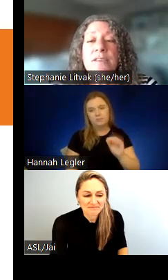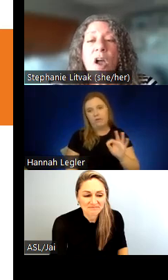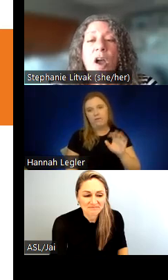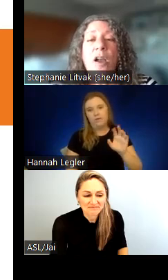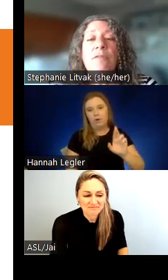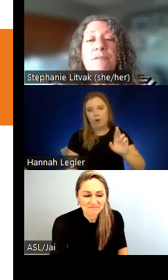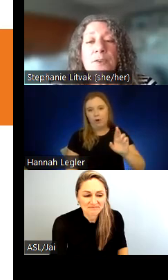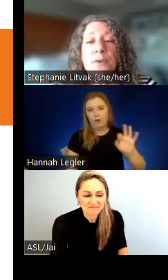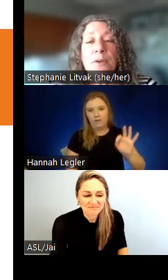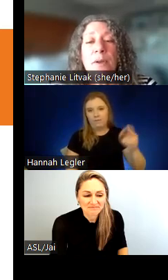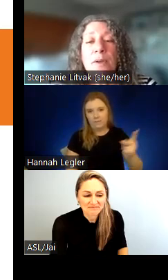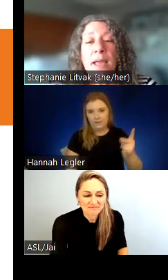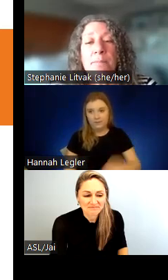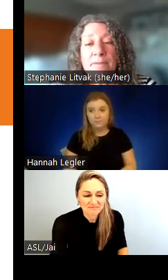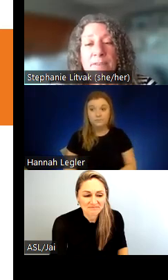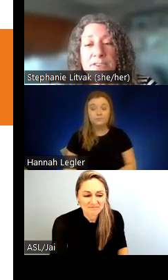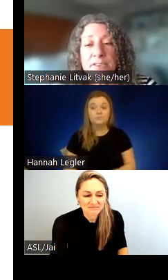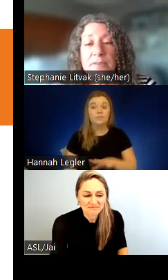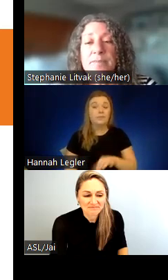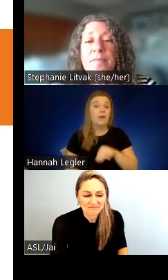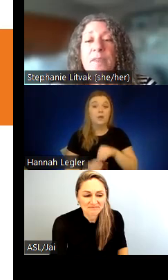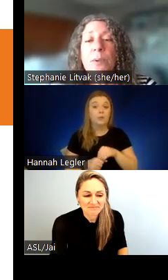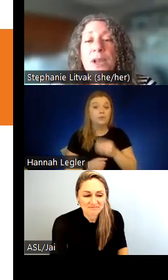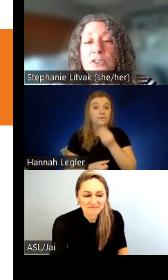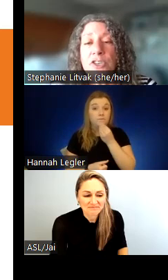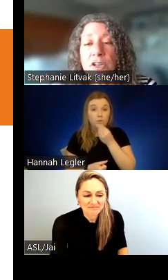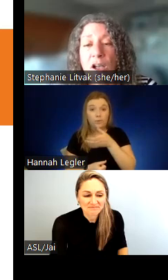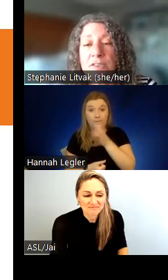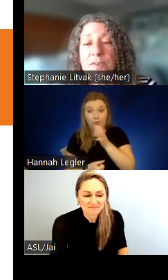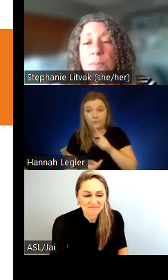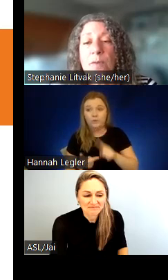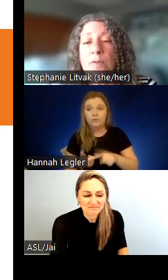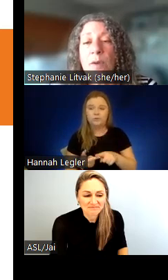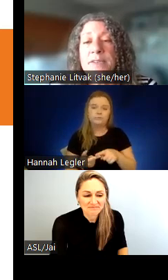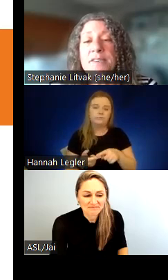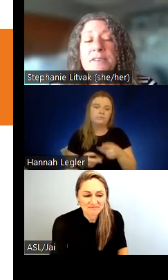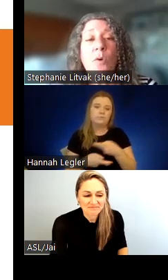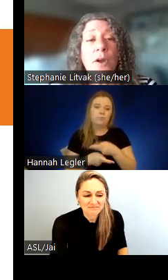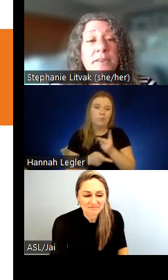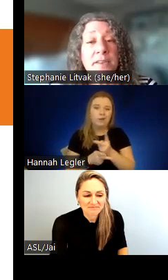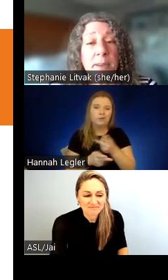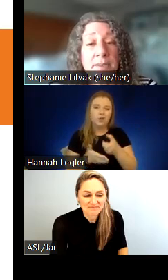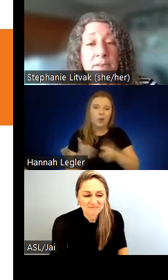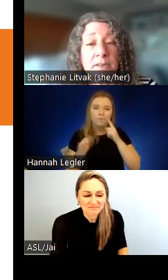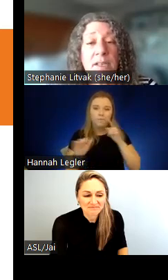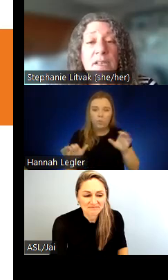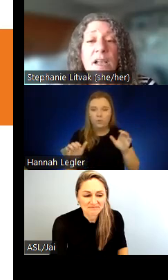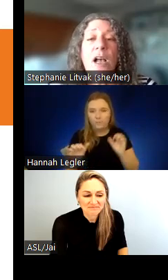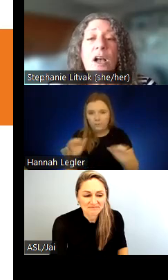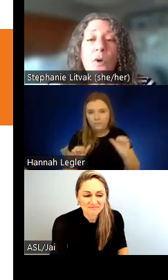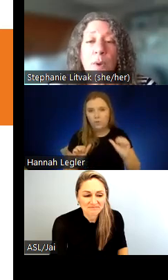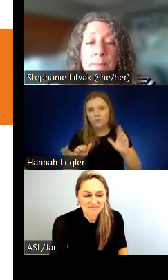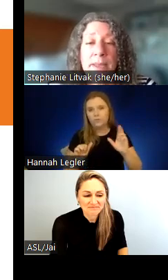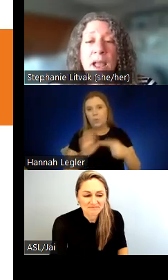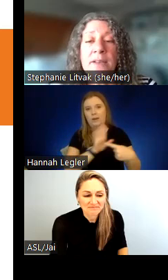These are food and beverages, production costs for performances or exhibits, equipment and